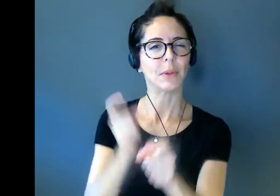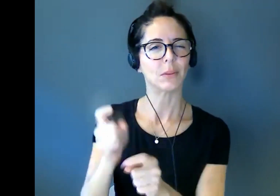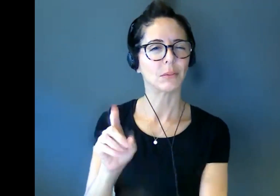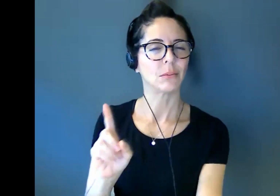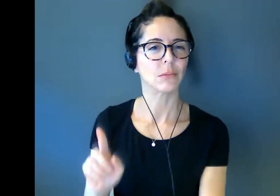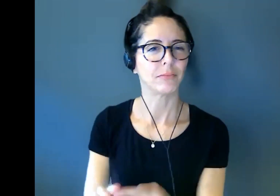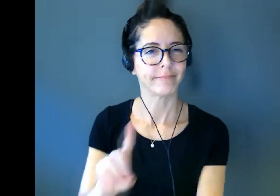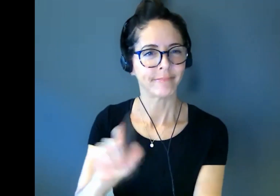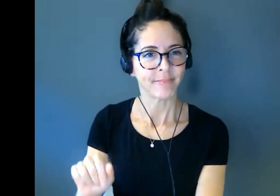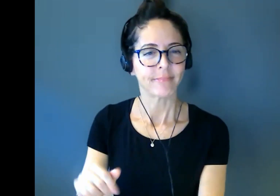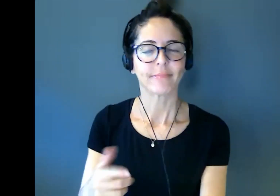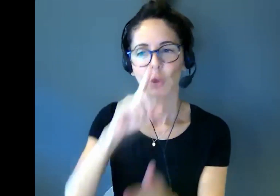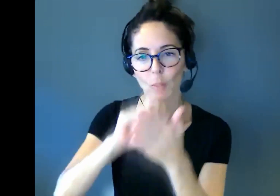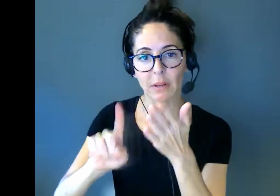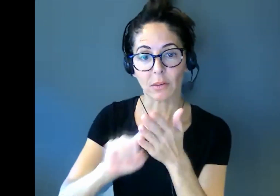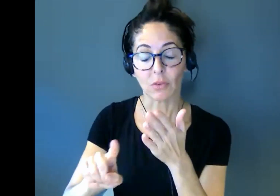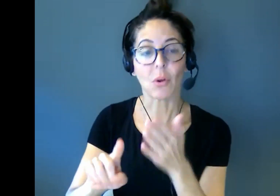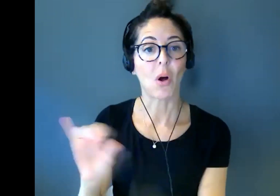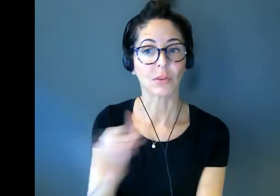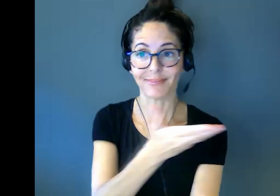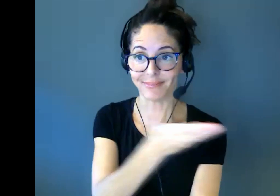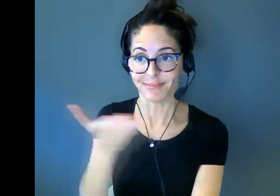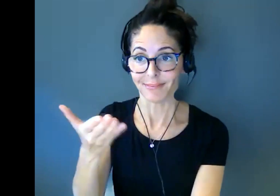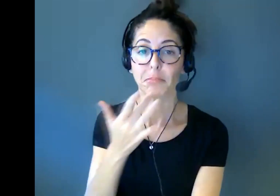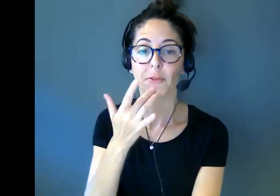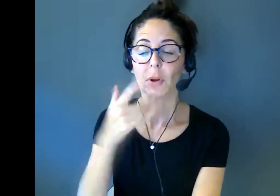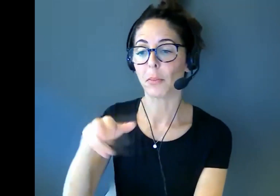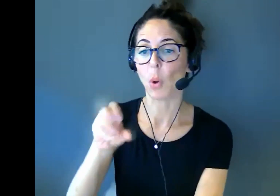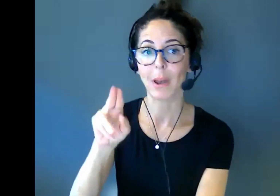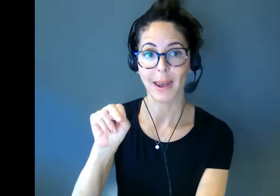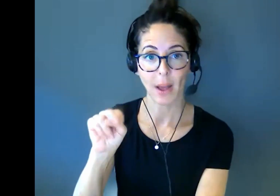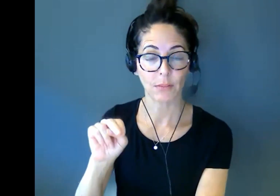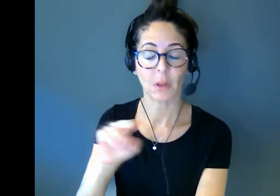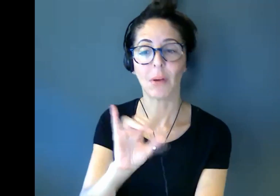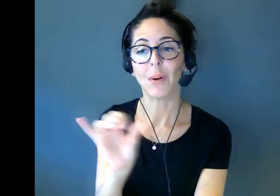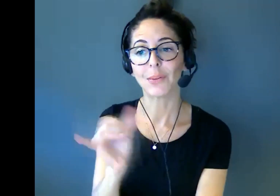welcome to provide your pronouns and an audio description of your space and your person.